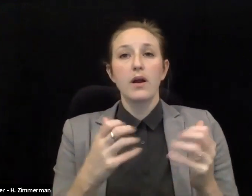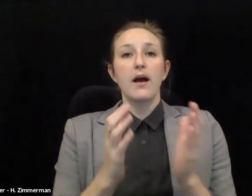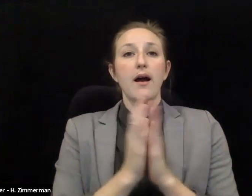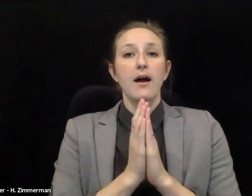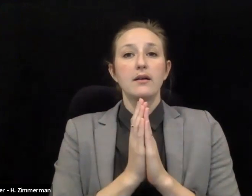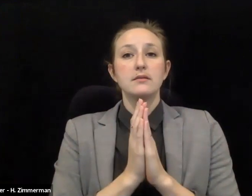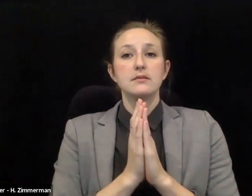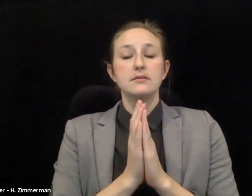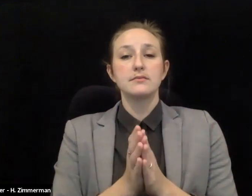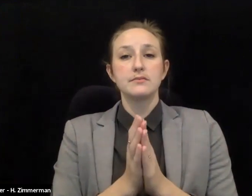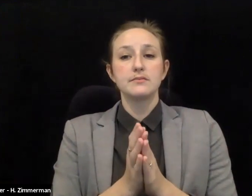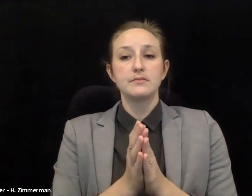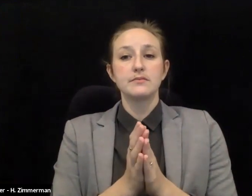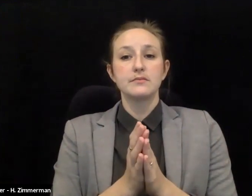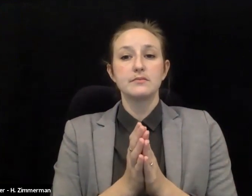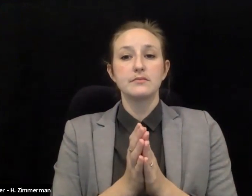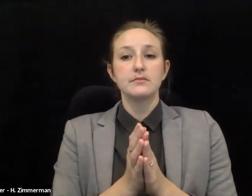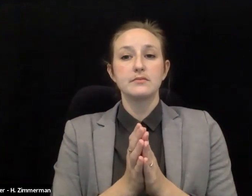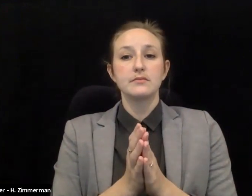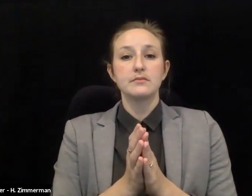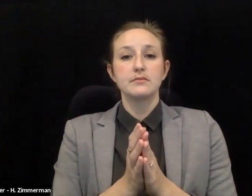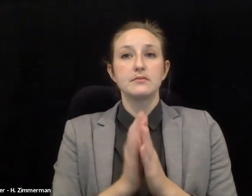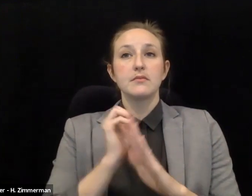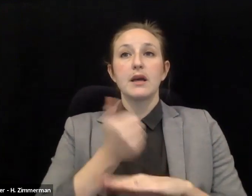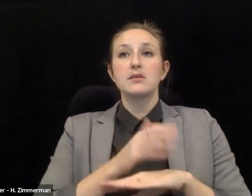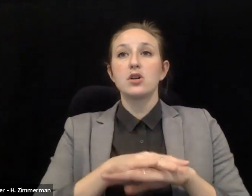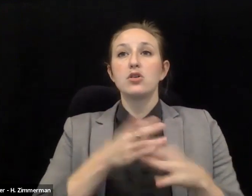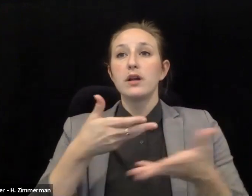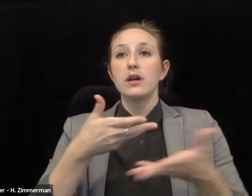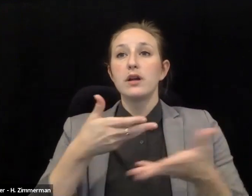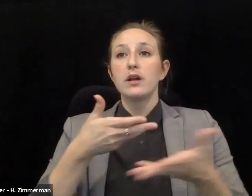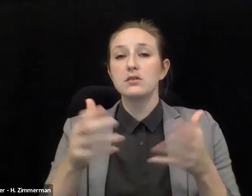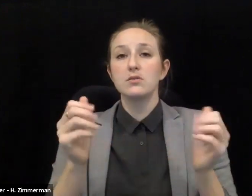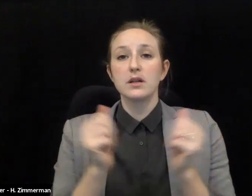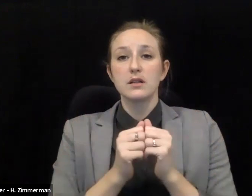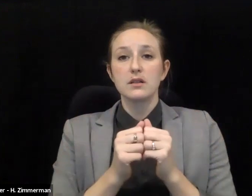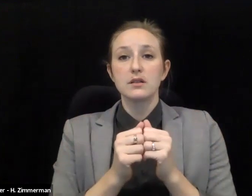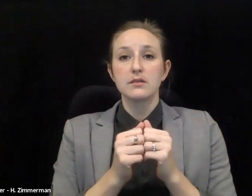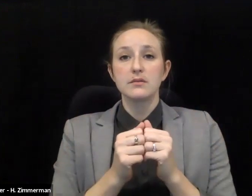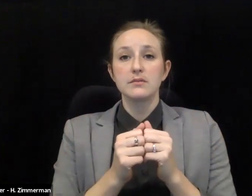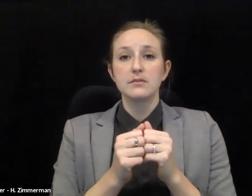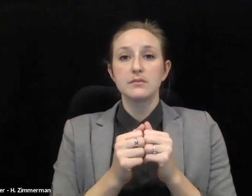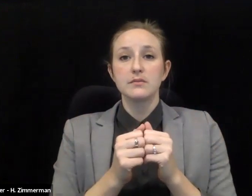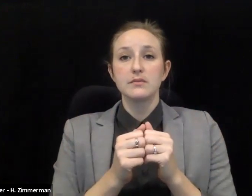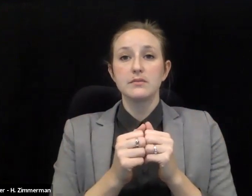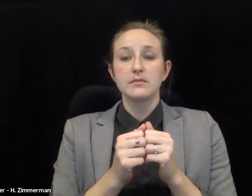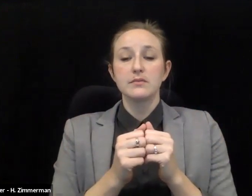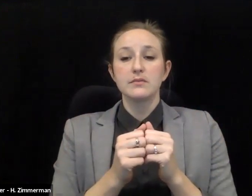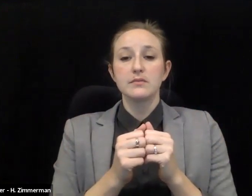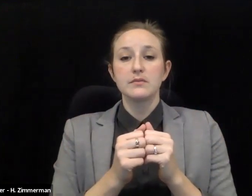based on your interactions with